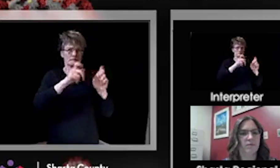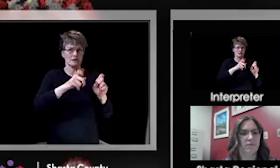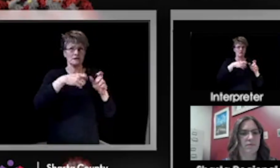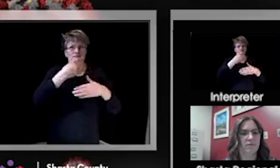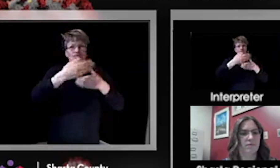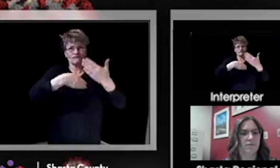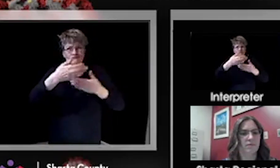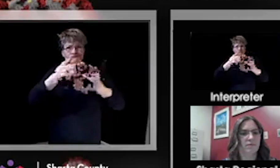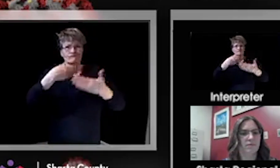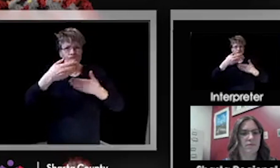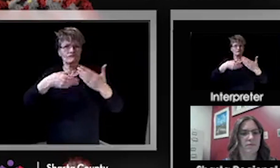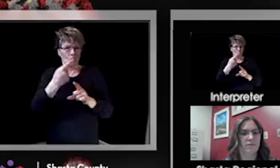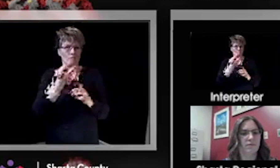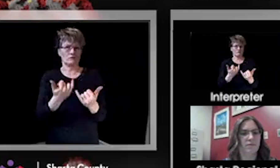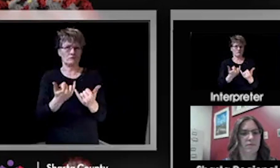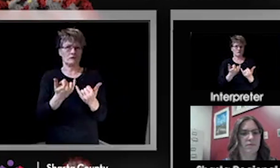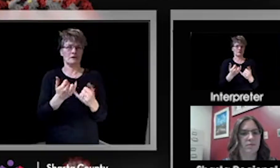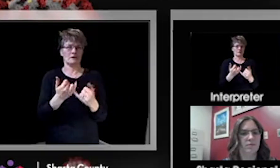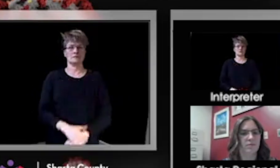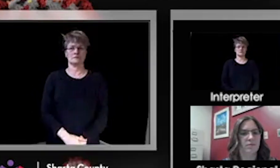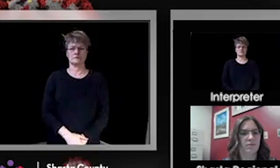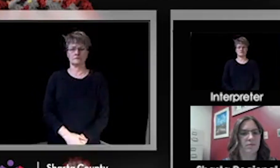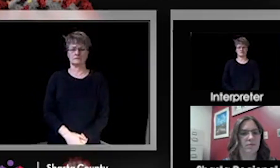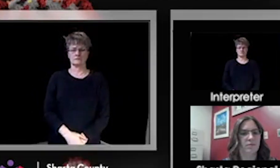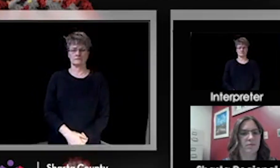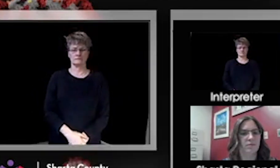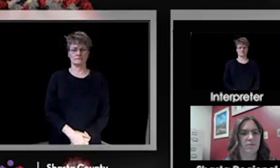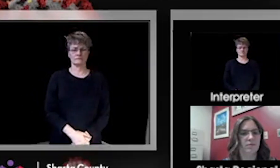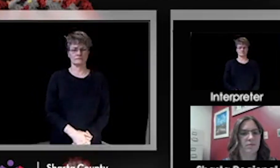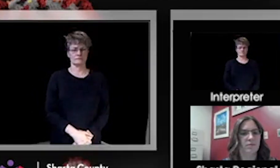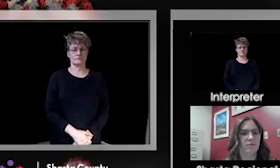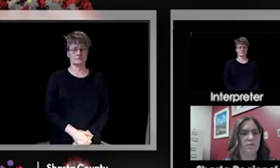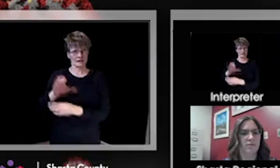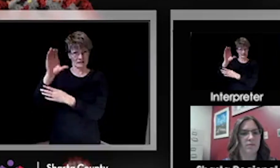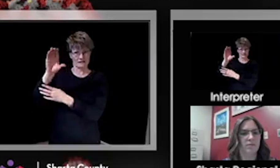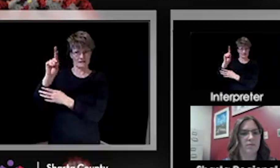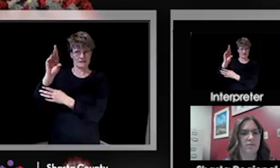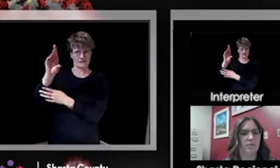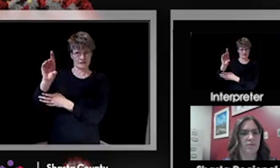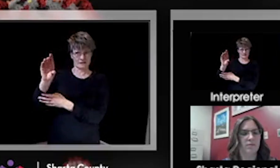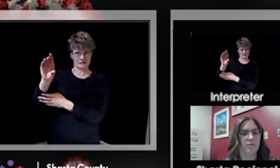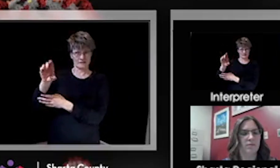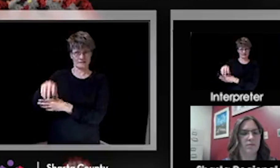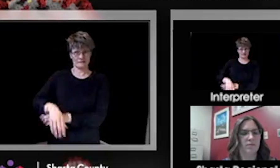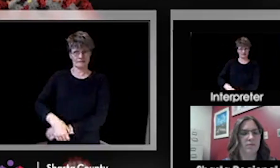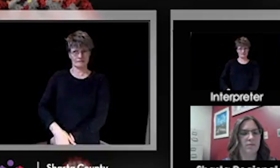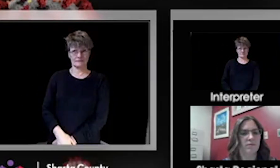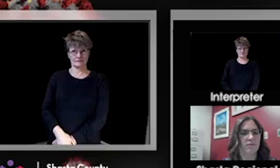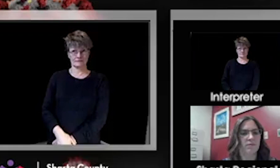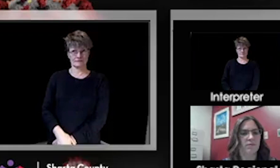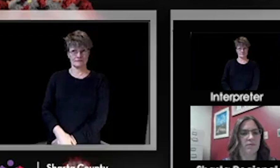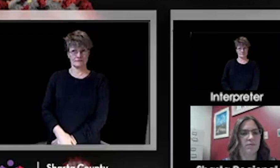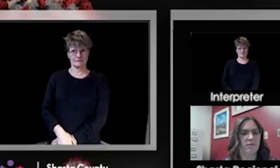currently doing some research in the areas of the country that are more heavily impacted